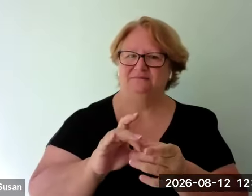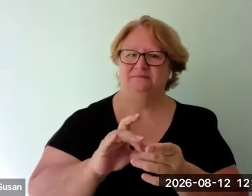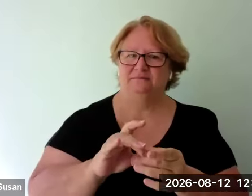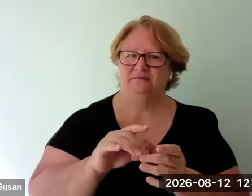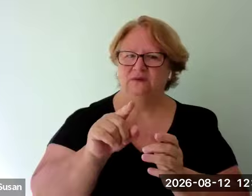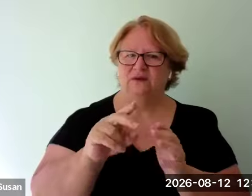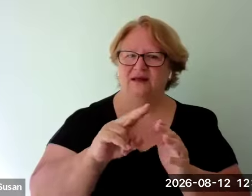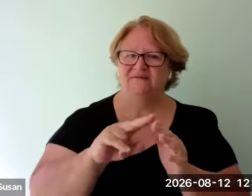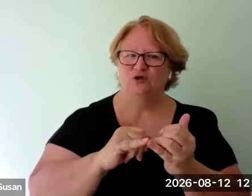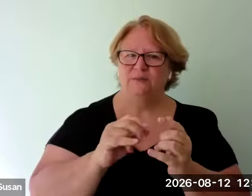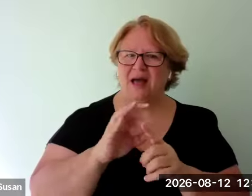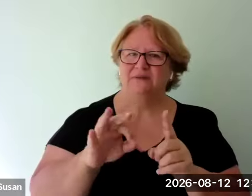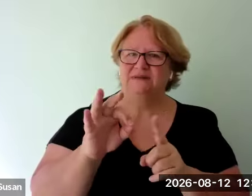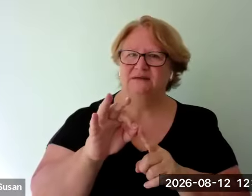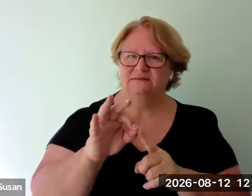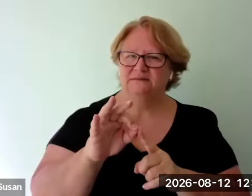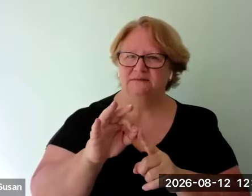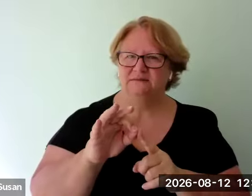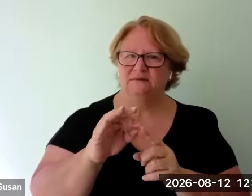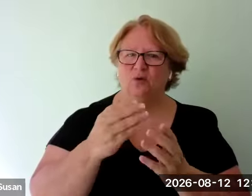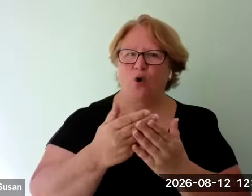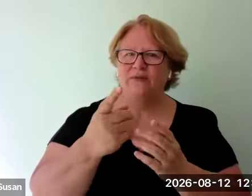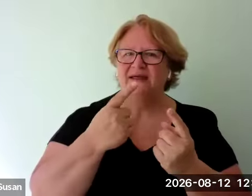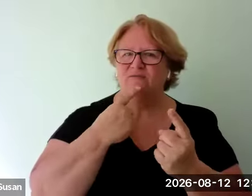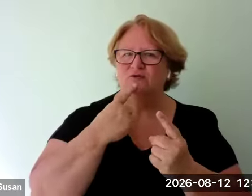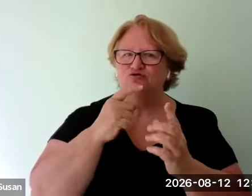. And lastly, if you haven't already please subscribe to